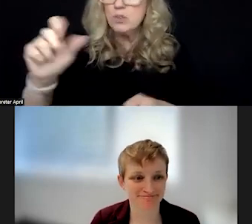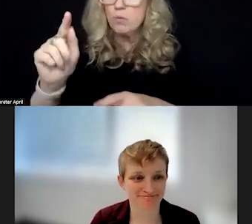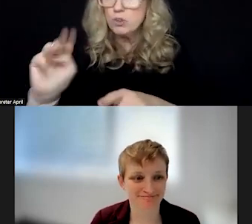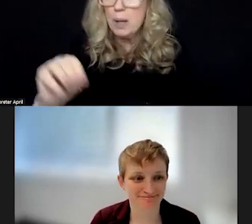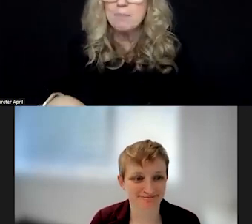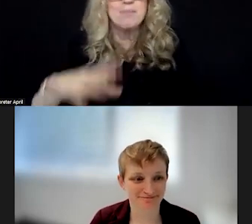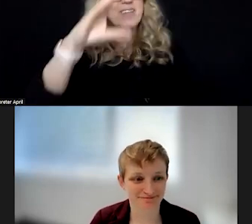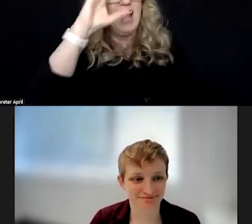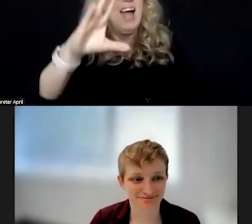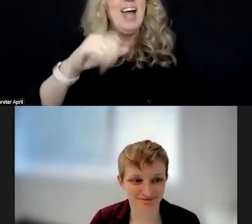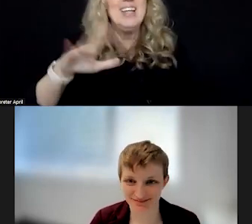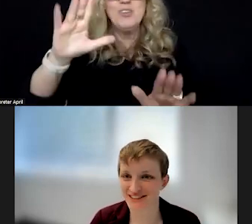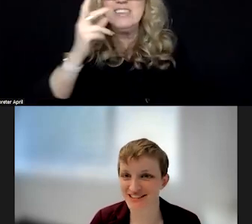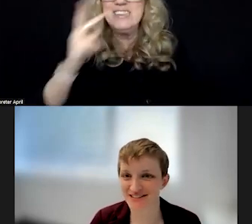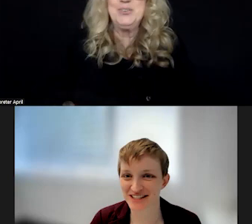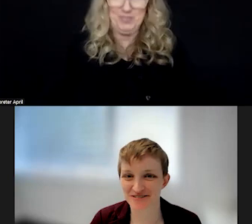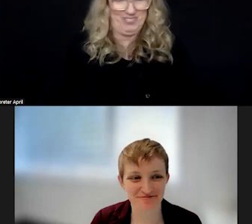YOU. GREAT TO SEE YOU. >> GREAT TO SEE YOU, TOO.